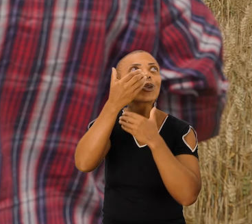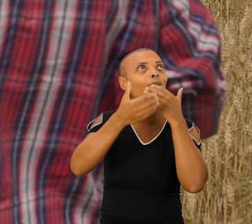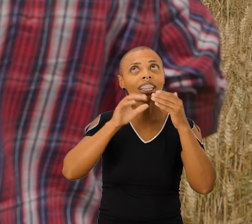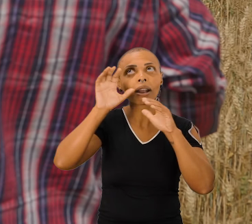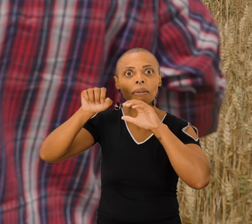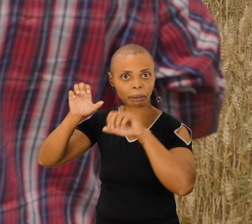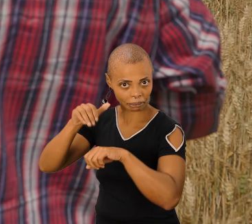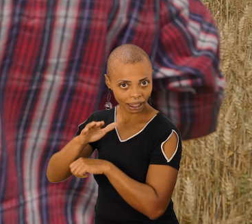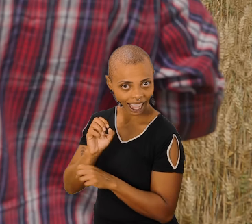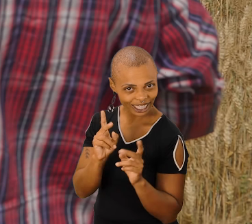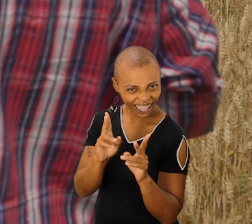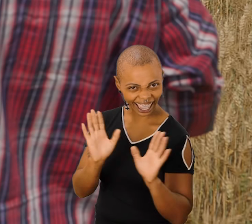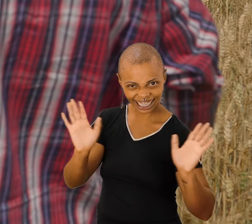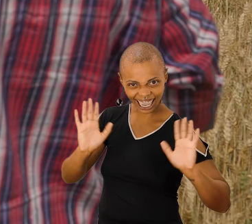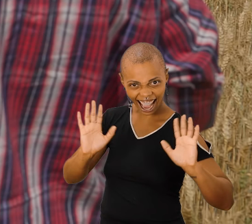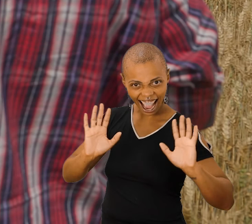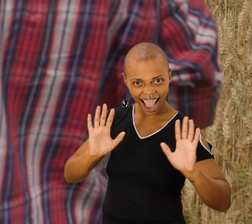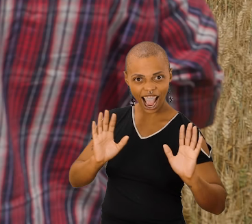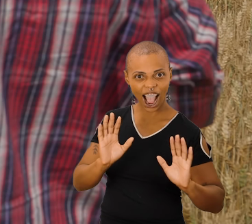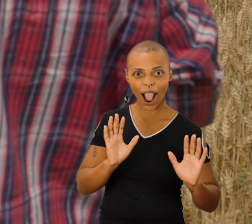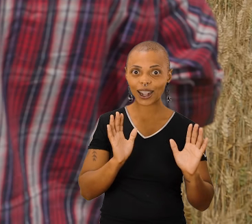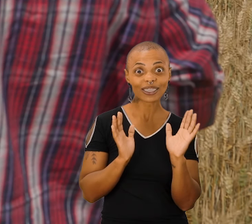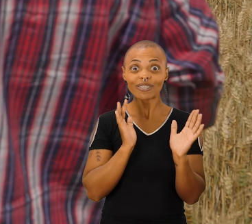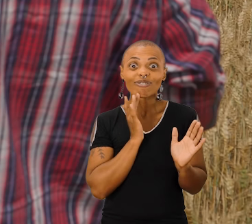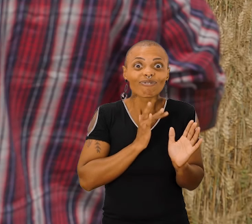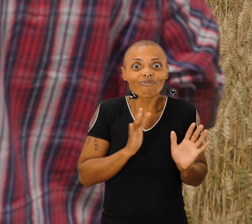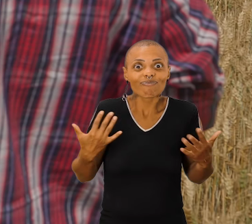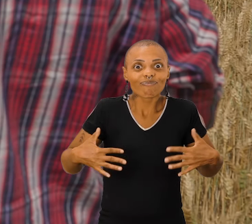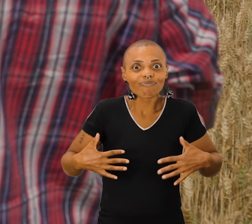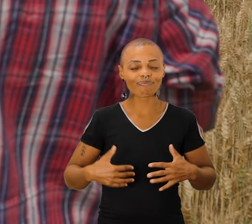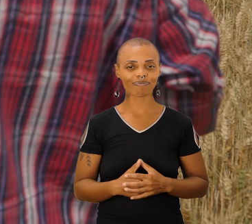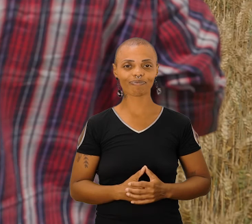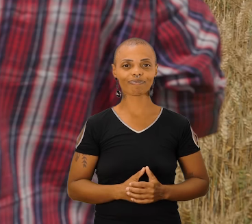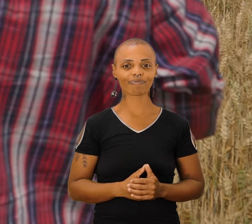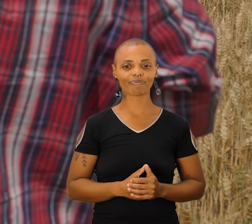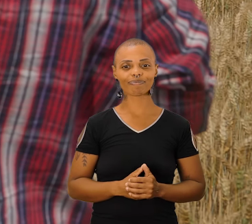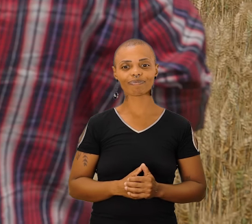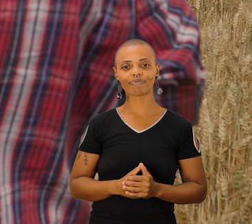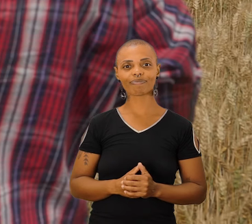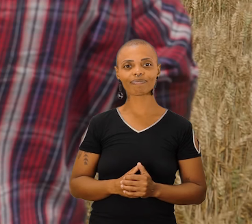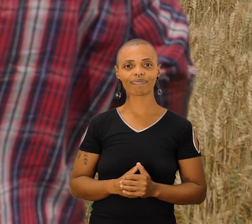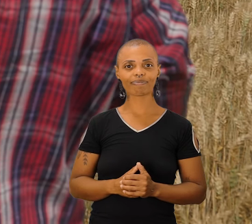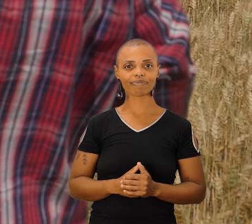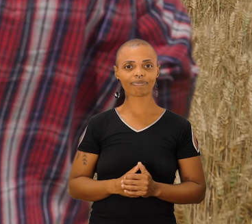I'm going to pick some more of these pretty little fruits here, okay? Bye-bye. [Scream]